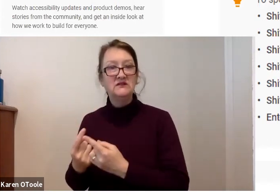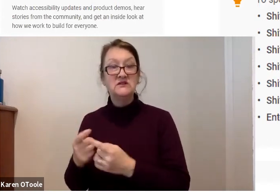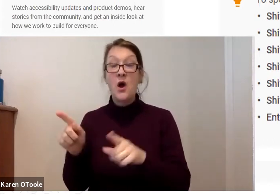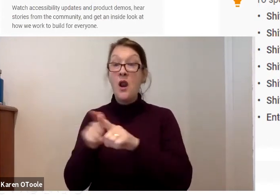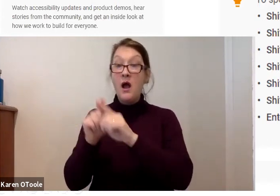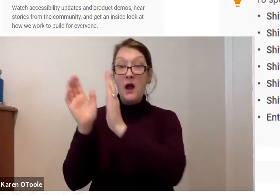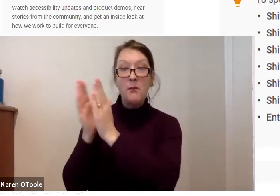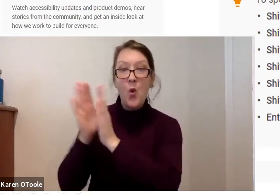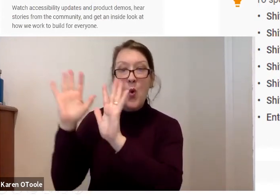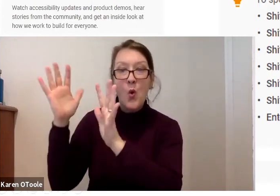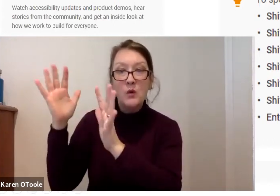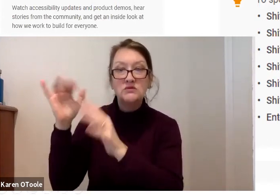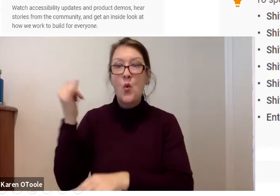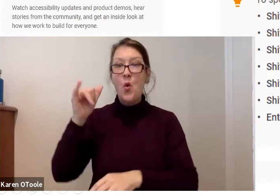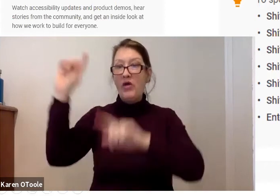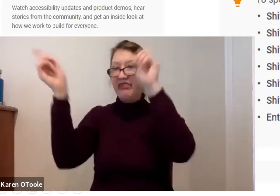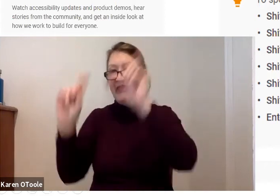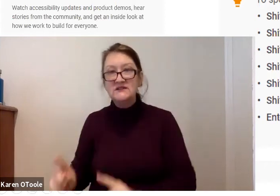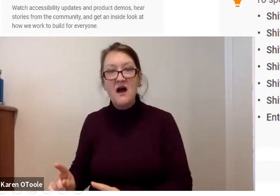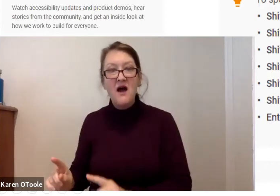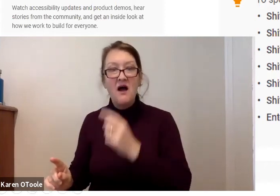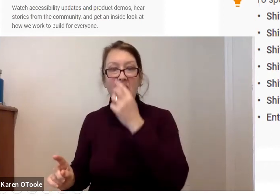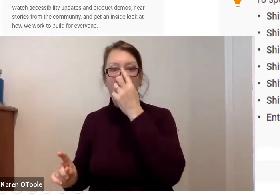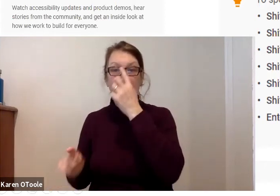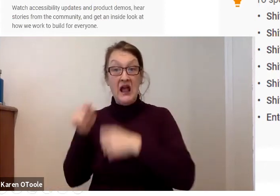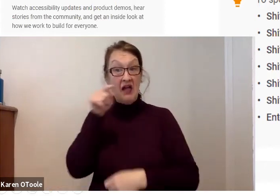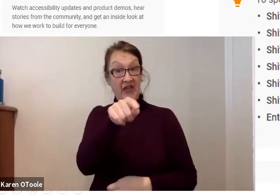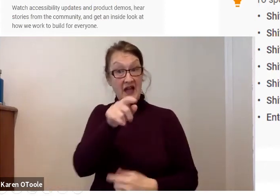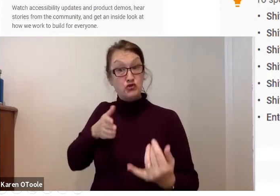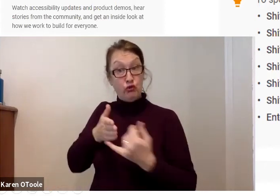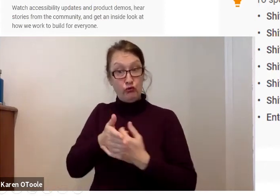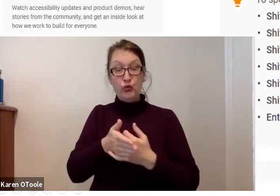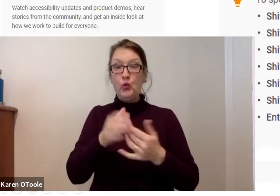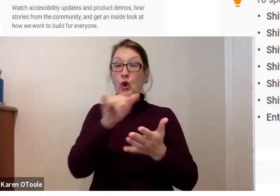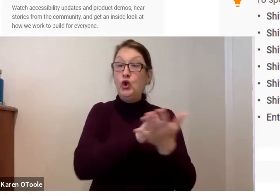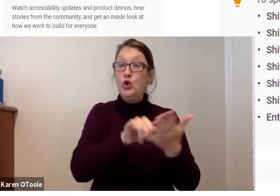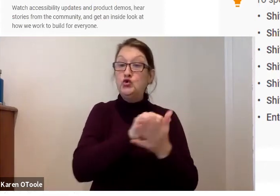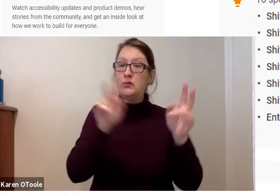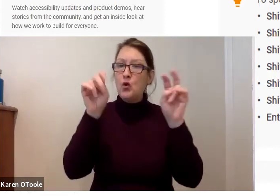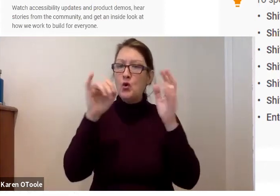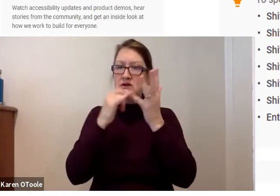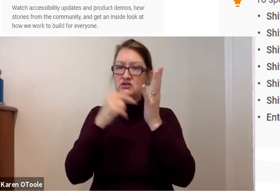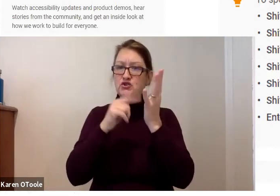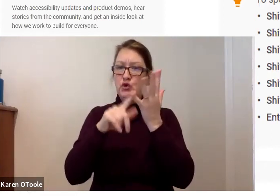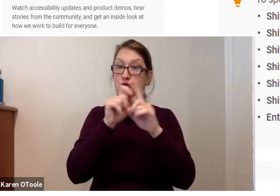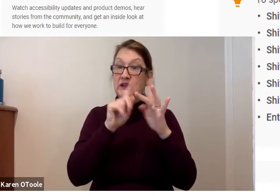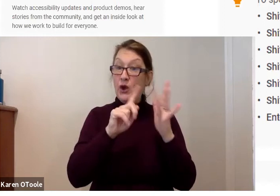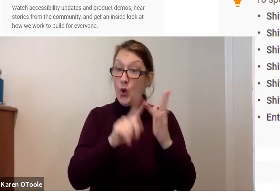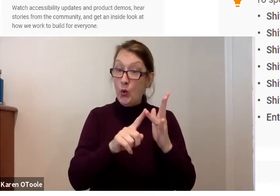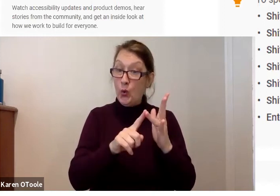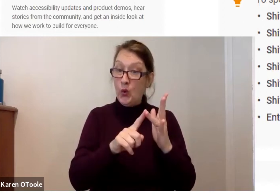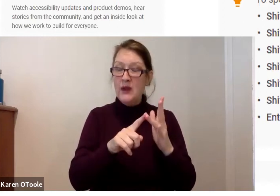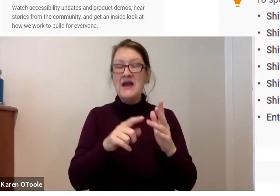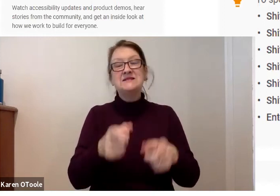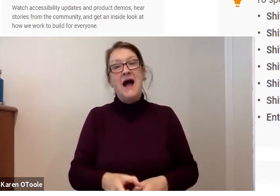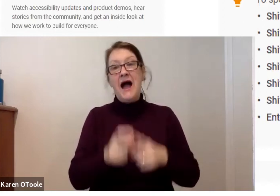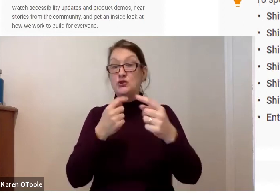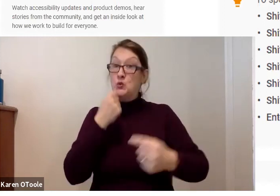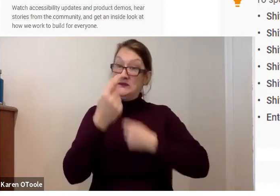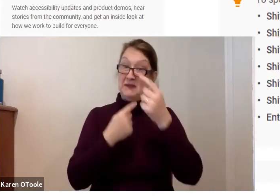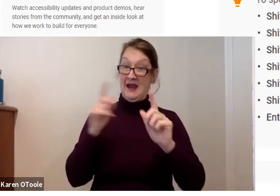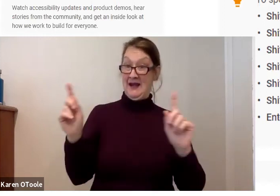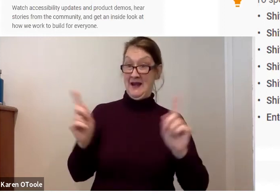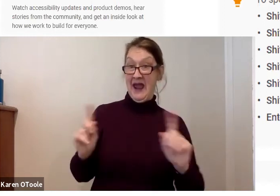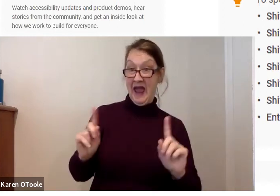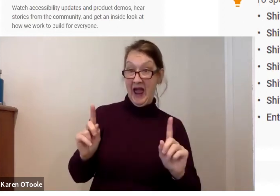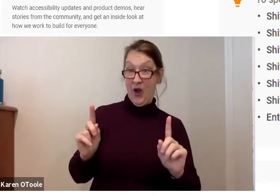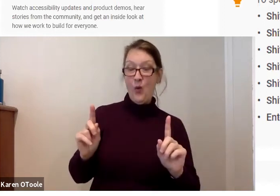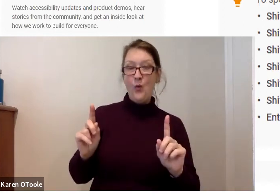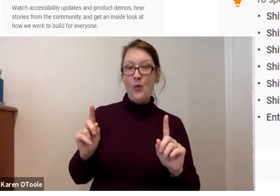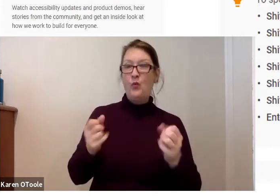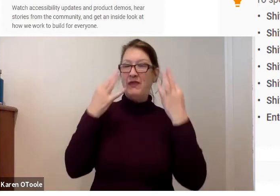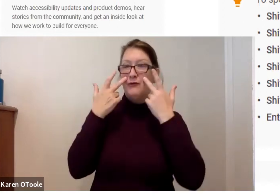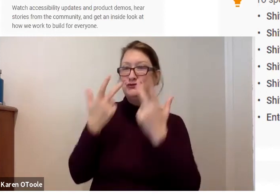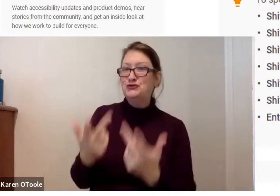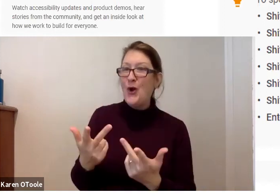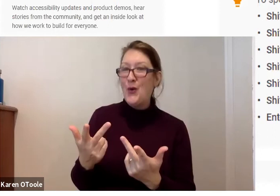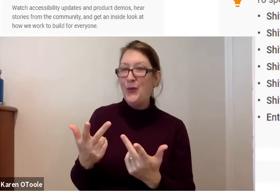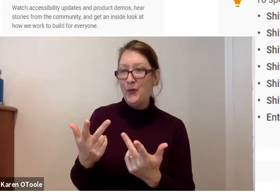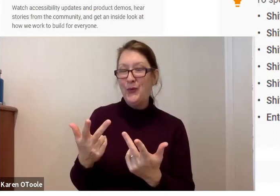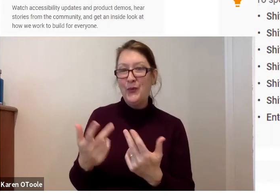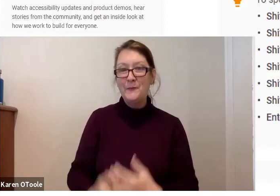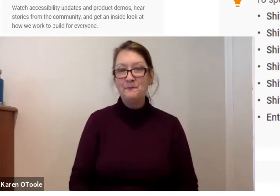It is difficult to explain with me being here talking, but if you have